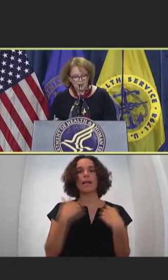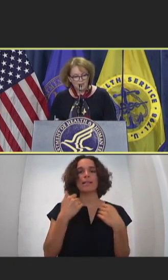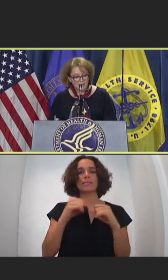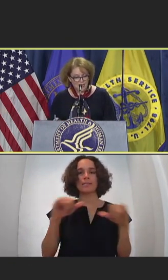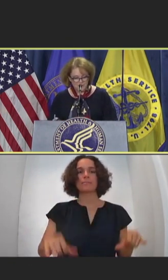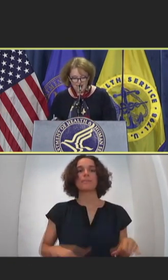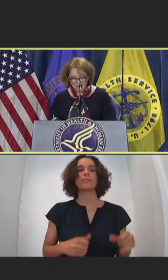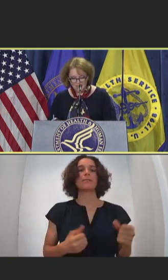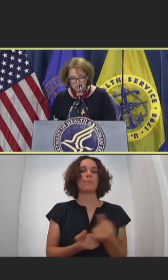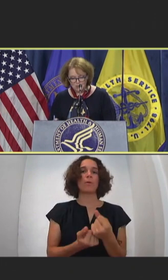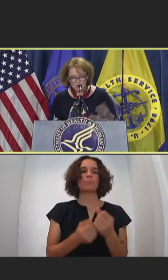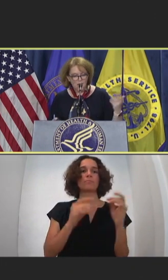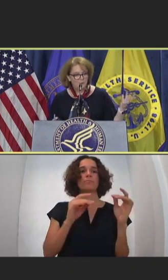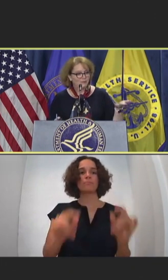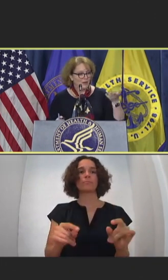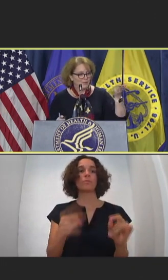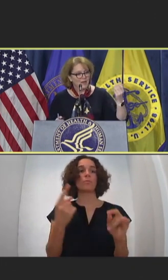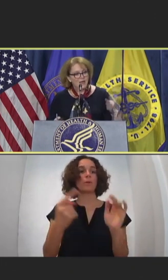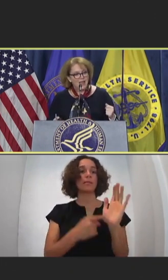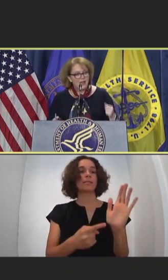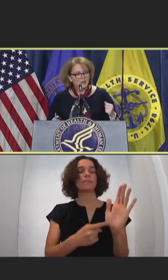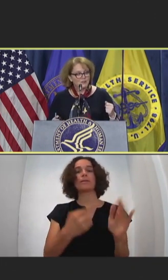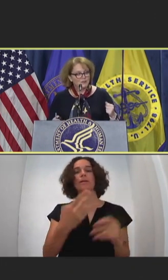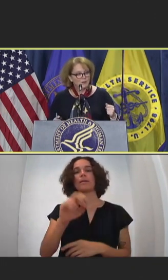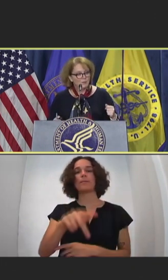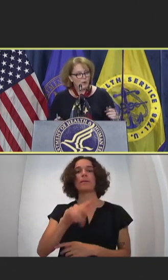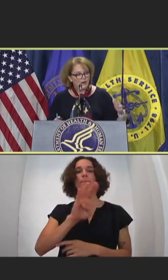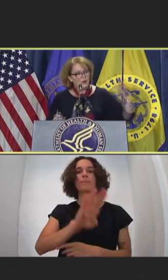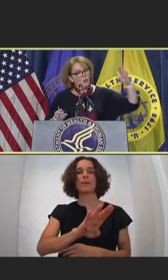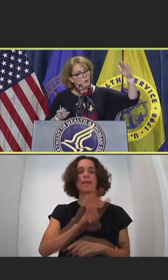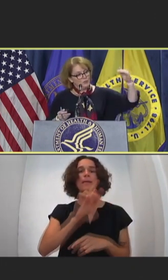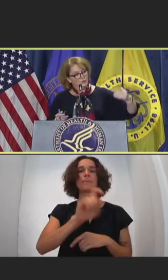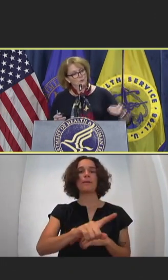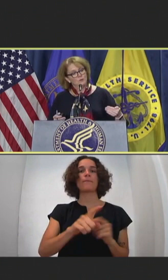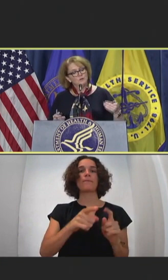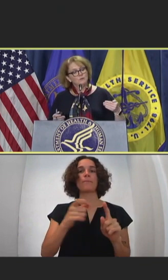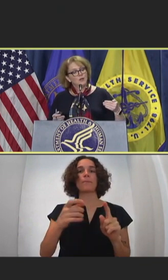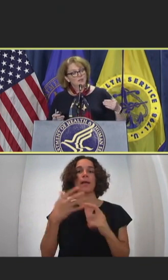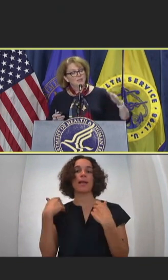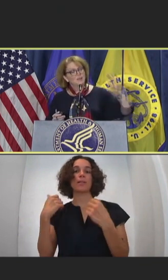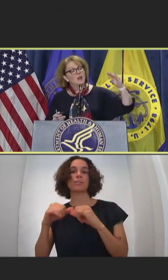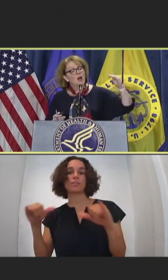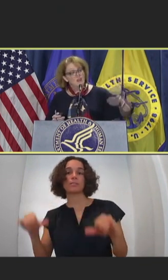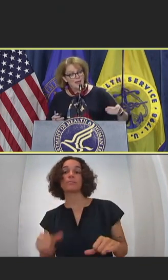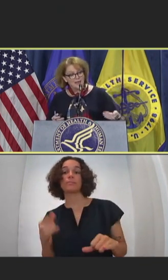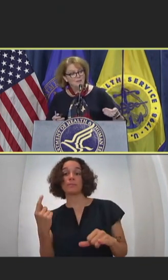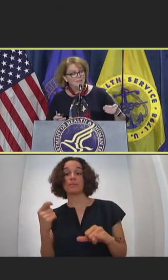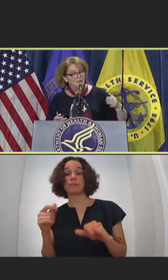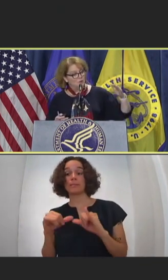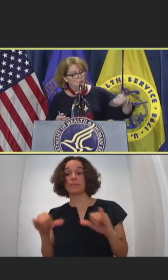a hepatitis B prompt from a health system where, when you -- it automatically, if you're looking in